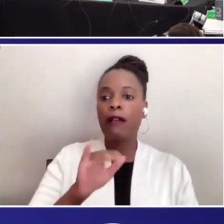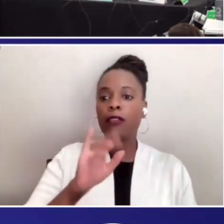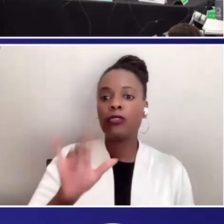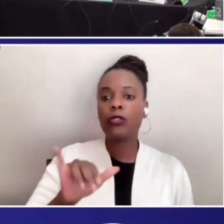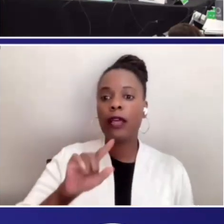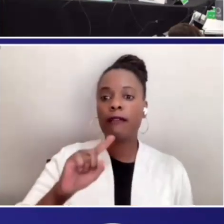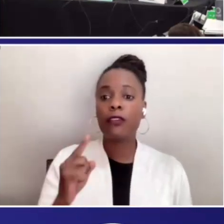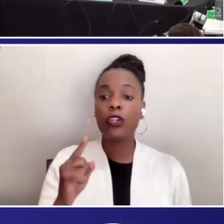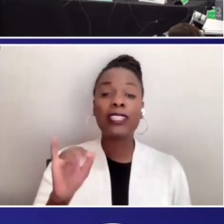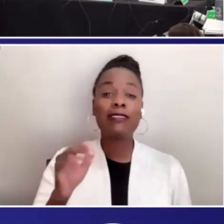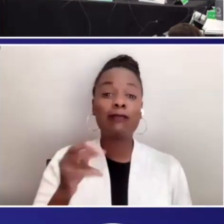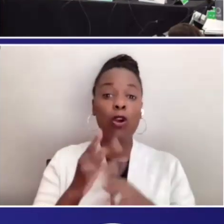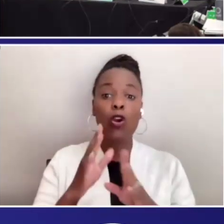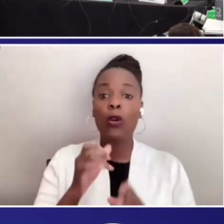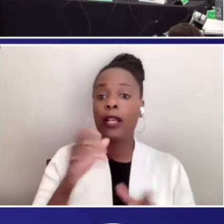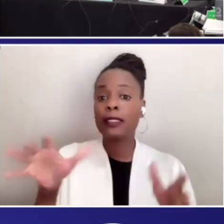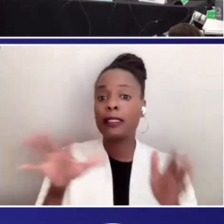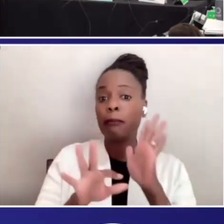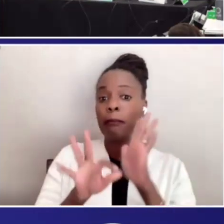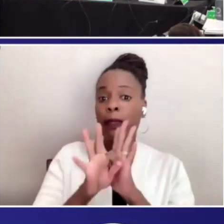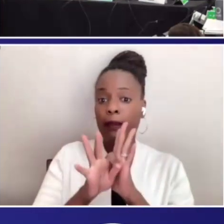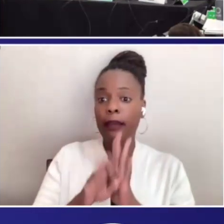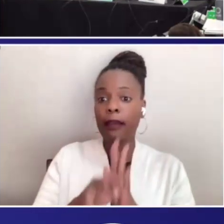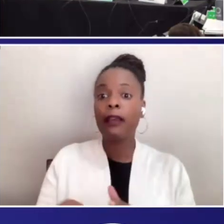select a repayment plan, the Secretary designates the Tiered Standard plan.